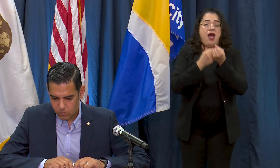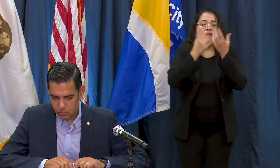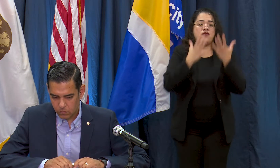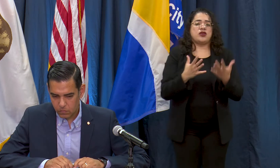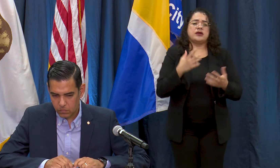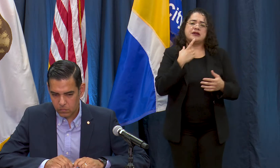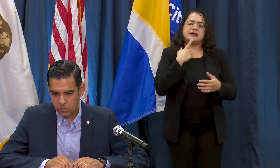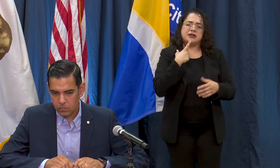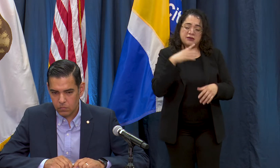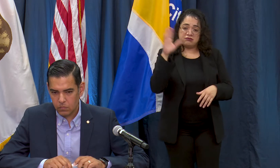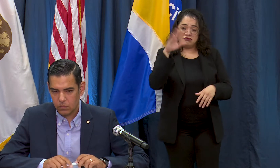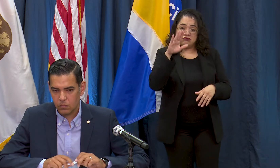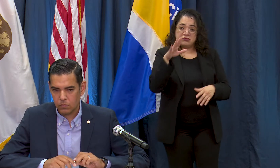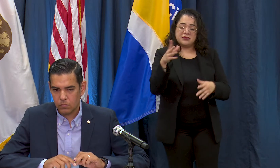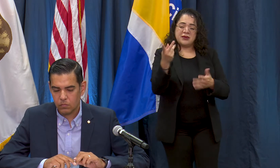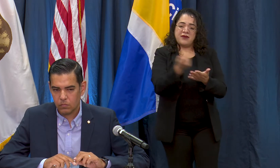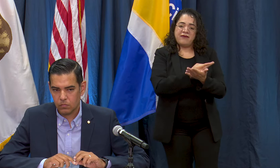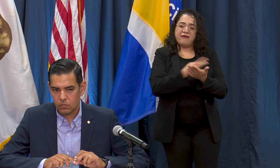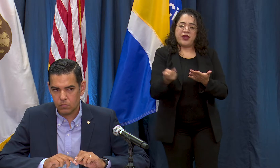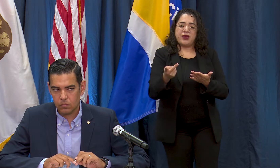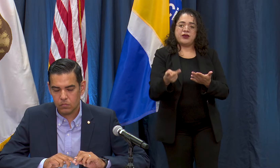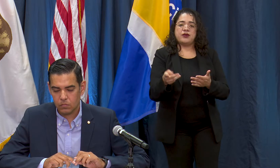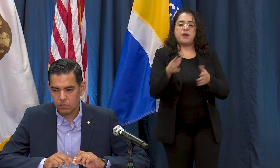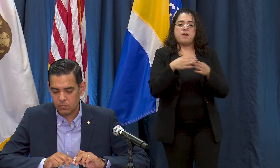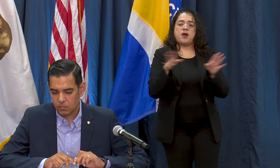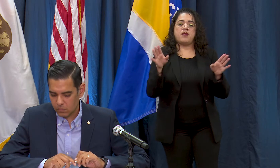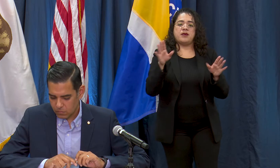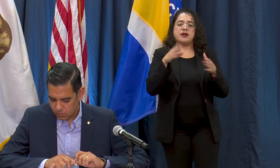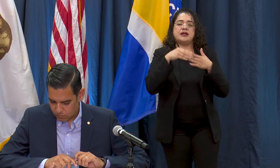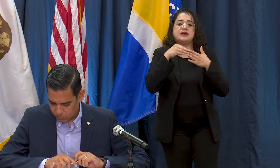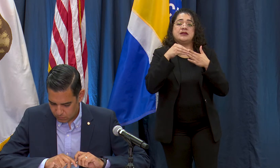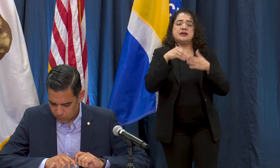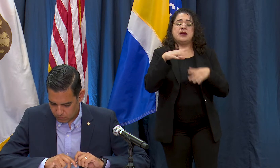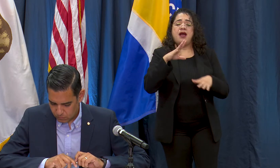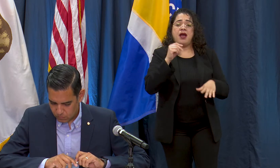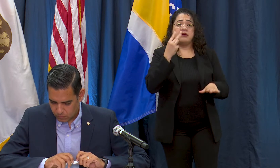failure of public leadership and reminds them of the AIDS Crisis of the 1980's